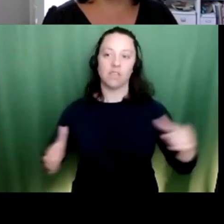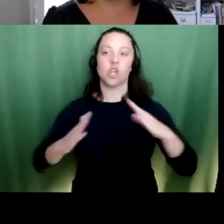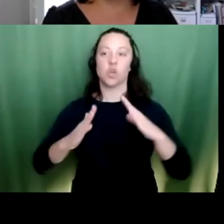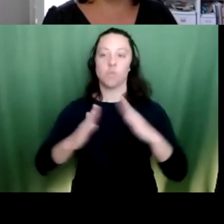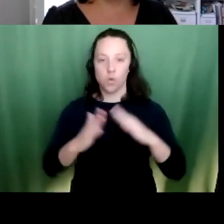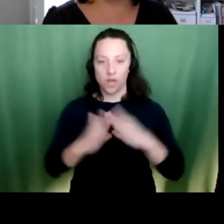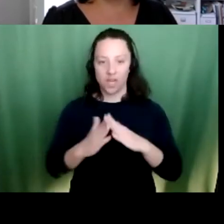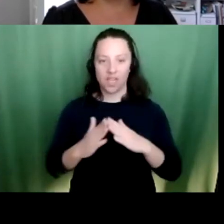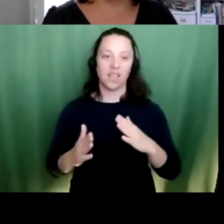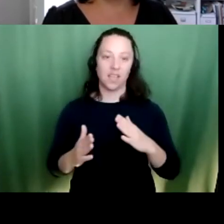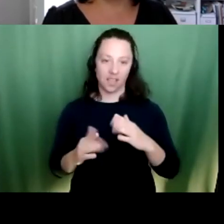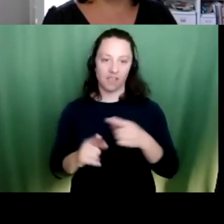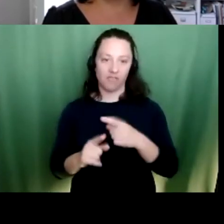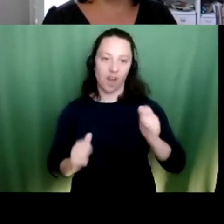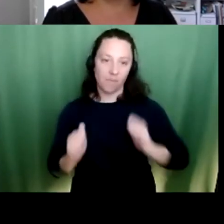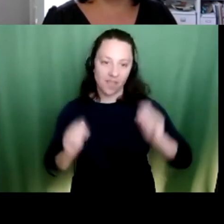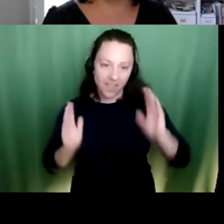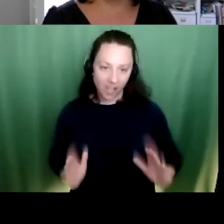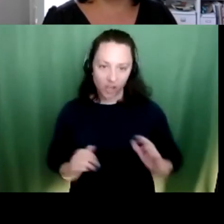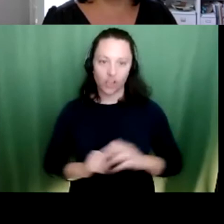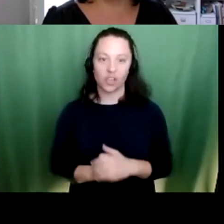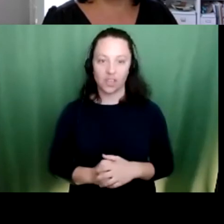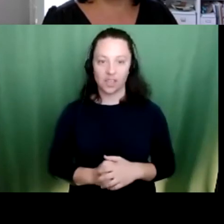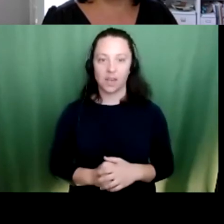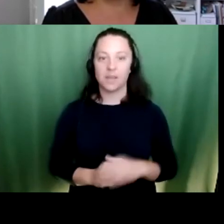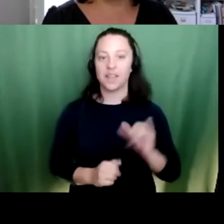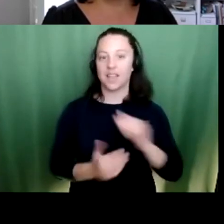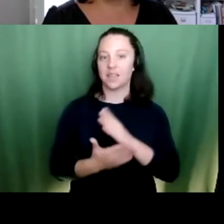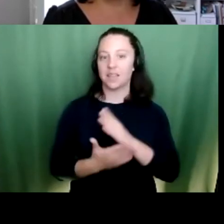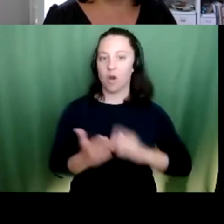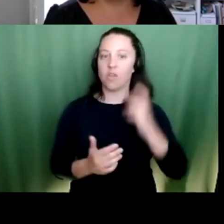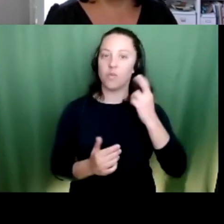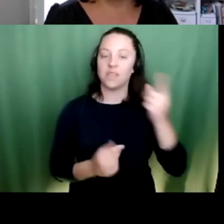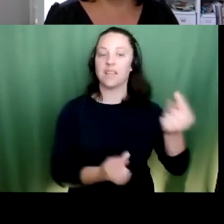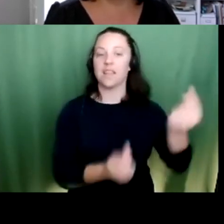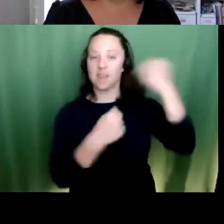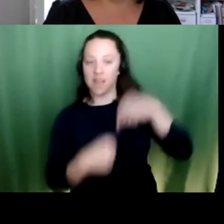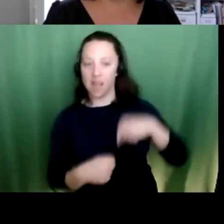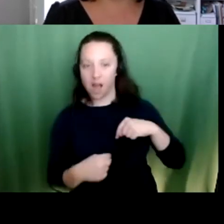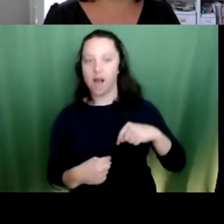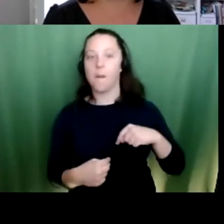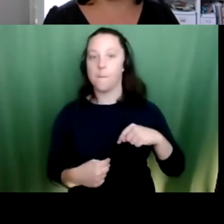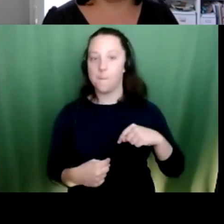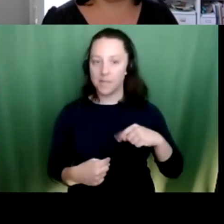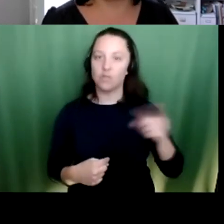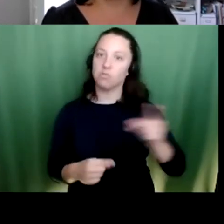Part of why these actors come to the theater is to be in a show with their friends. So making sure